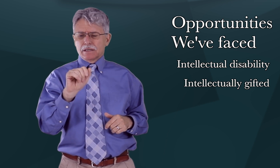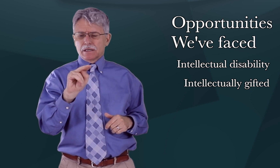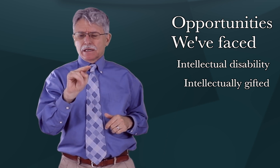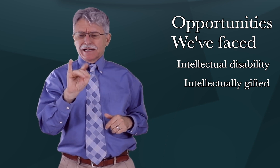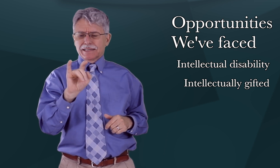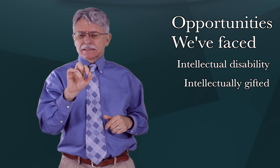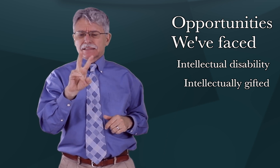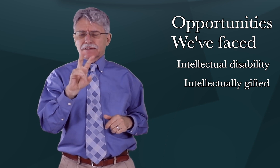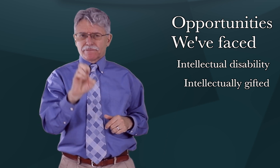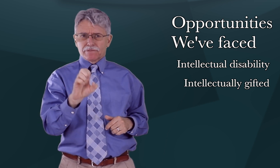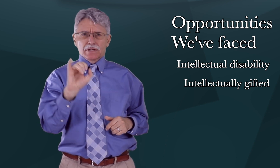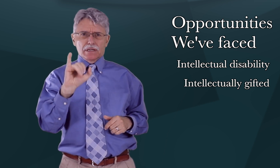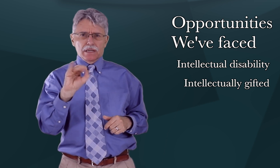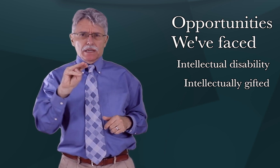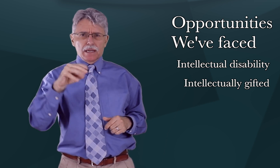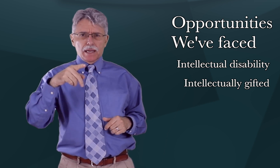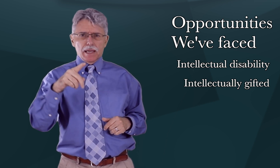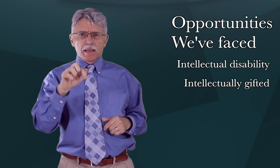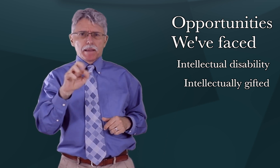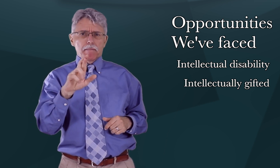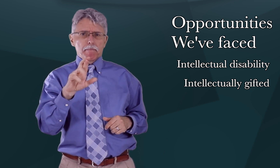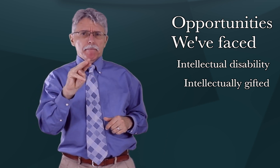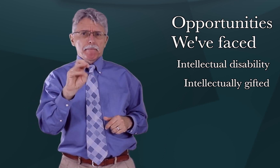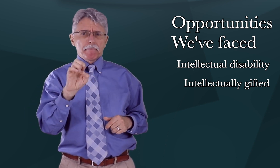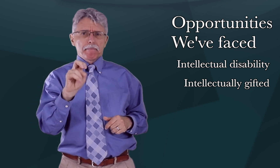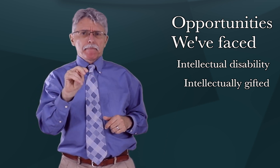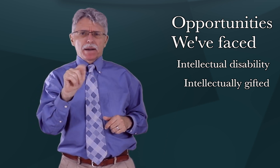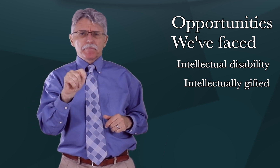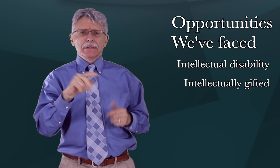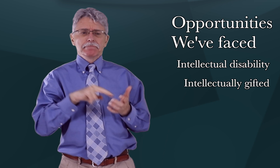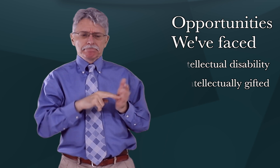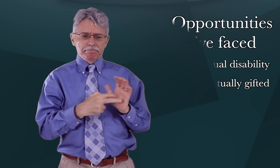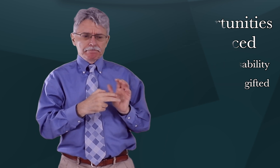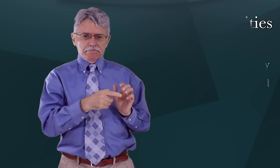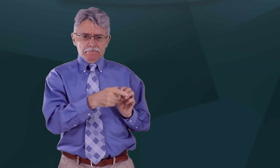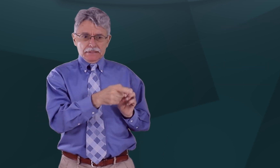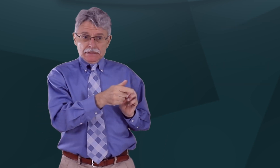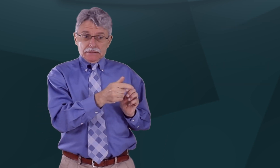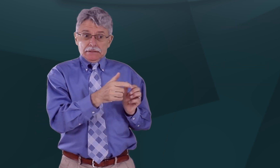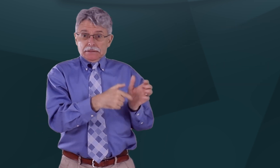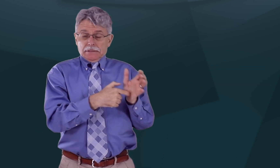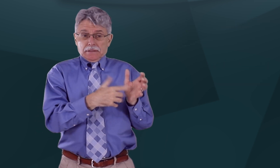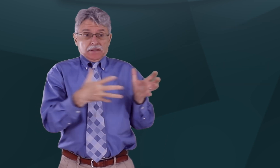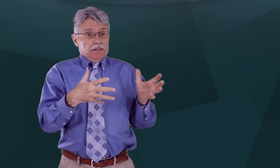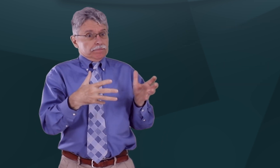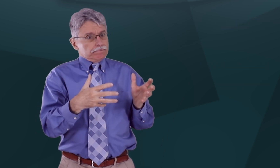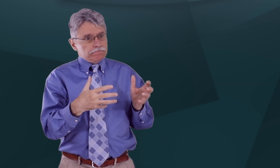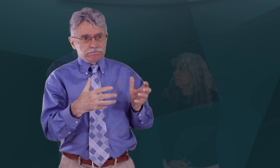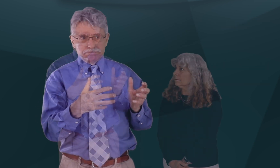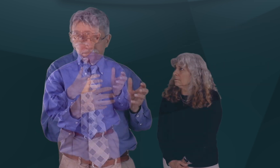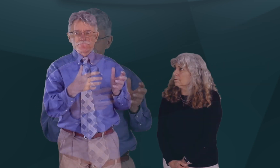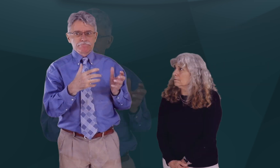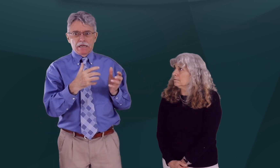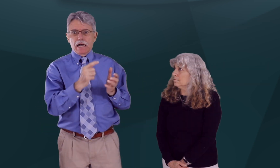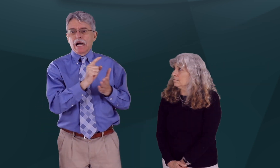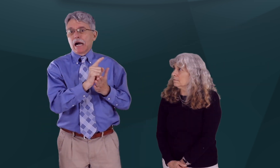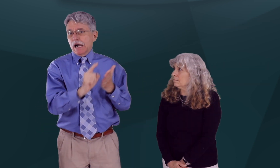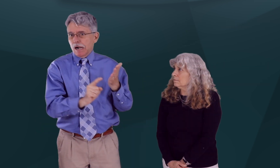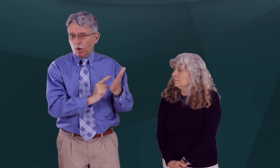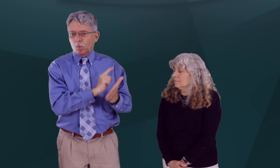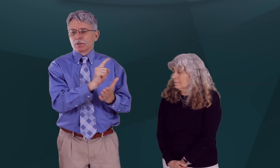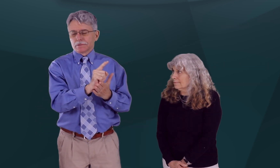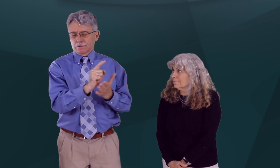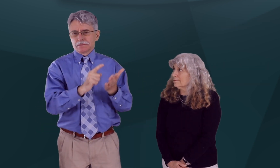we have a child has a mild cognitive impairment, and that means -- it's -- it's -- it's a lot.